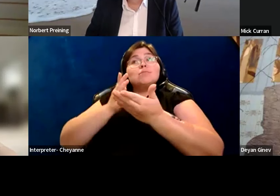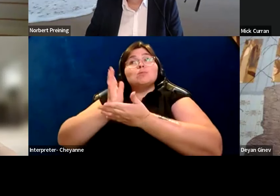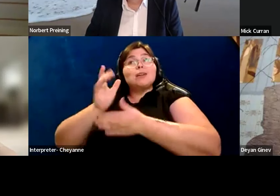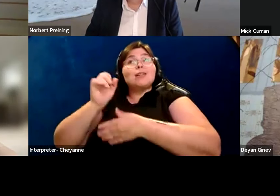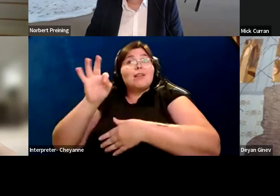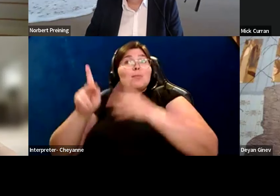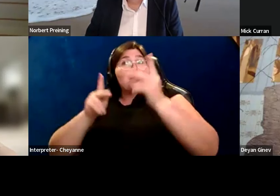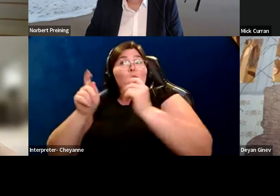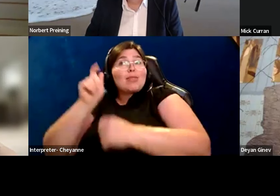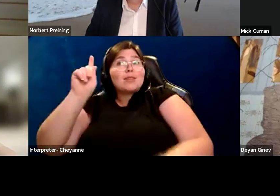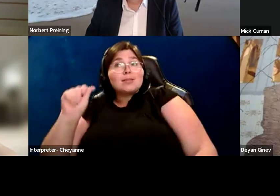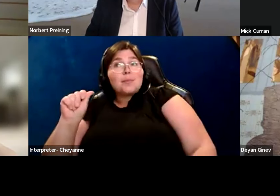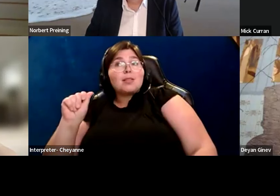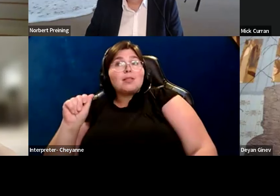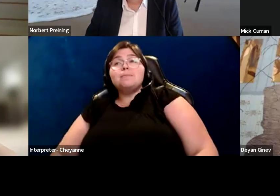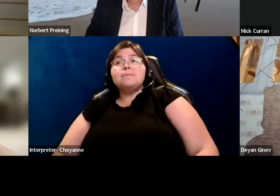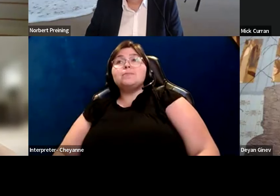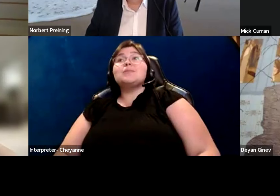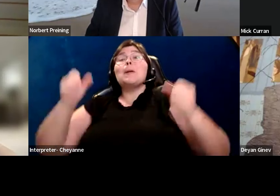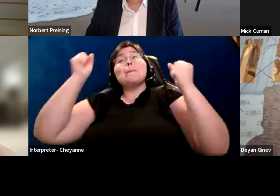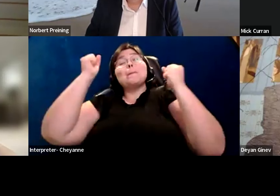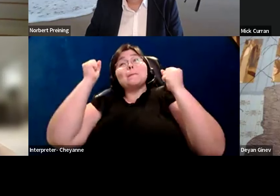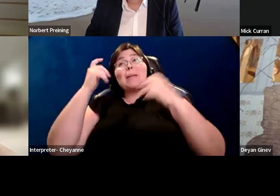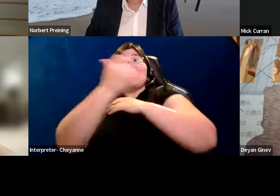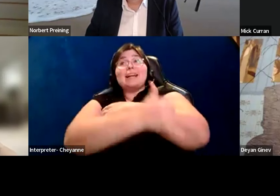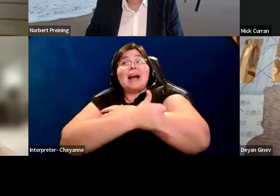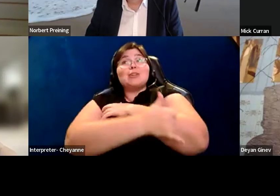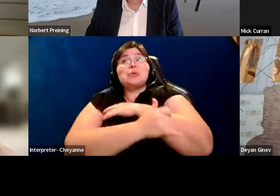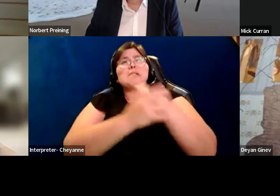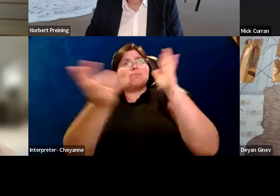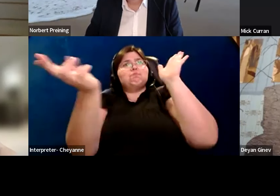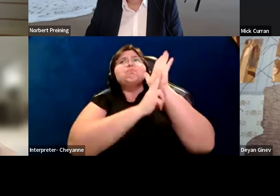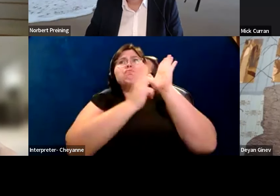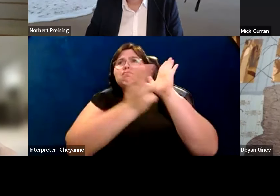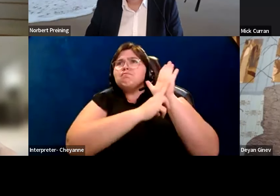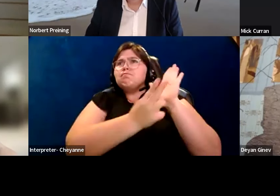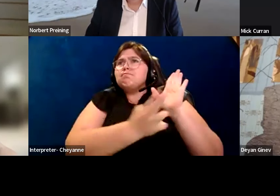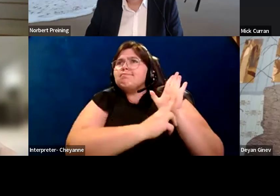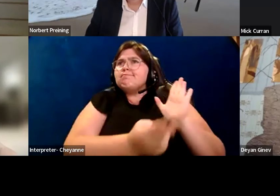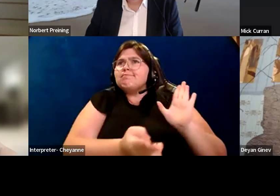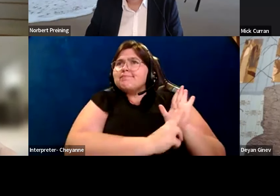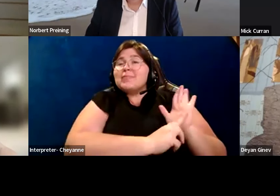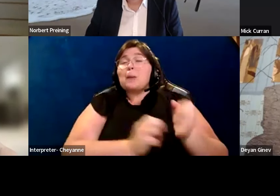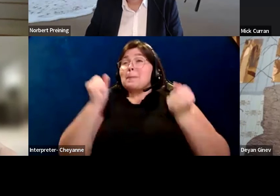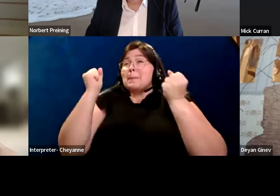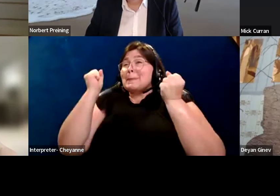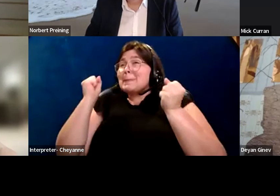And many countries have ratified this. Many countries have laws around the fact